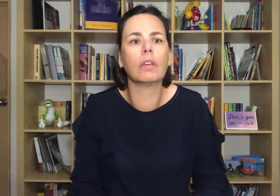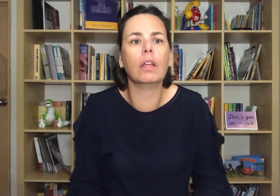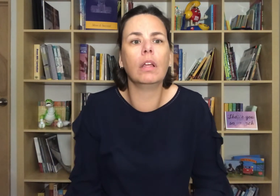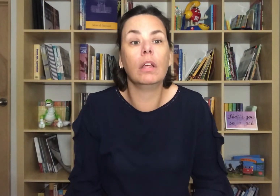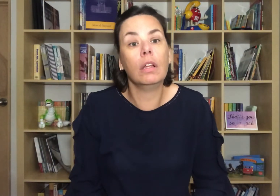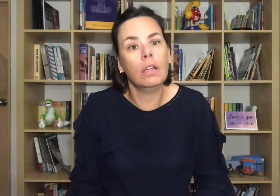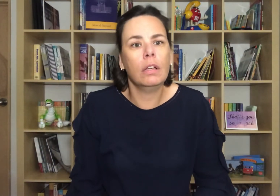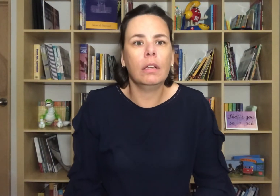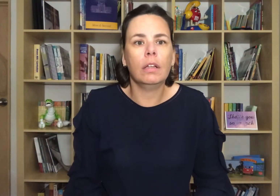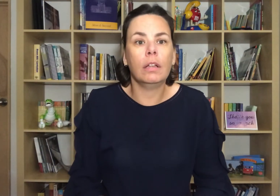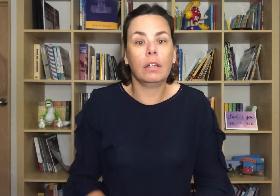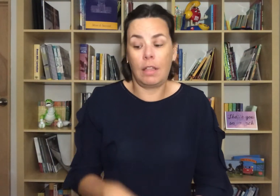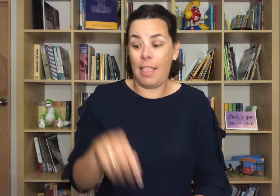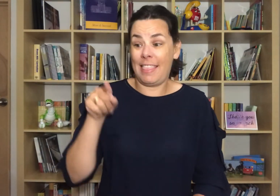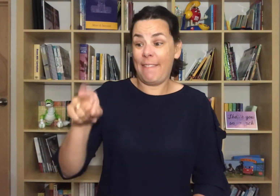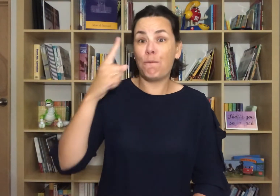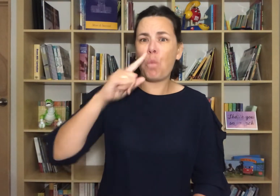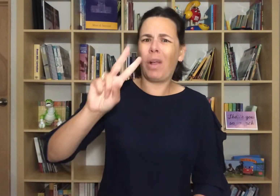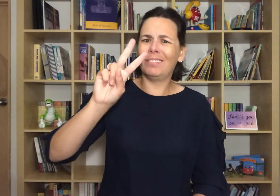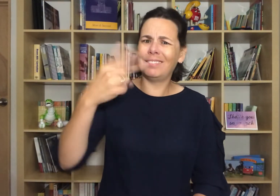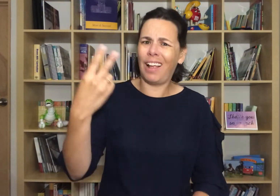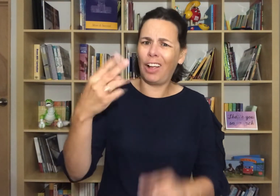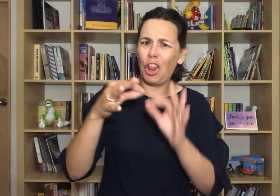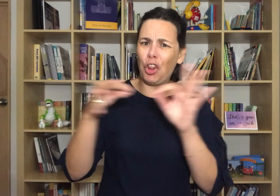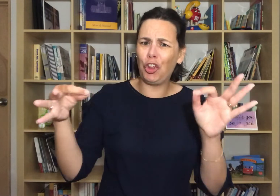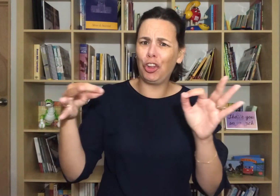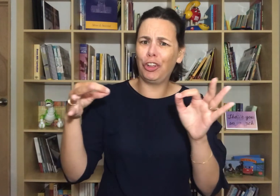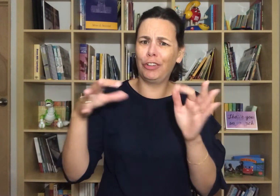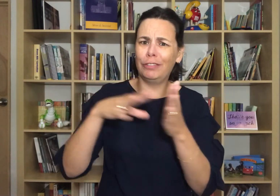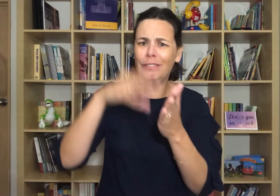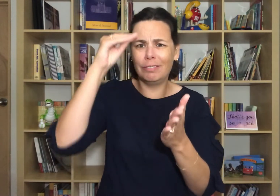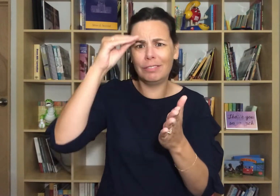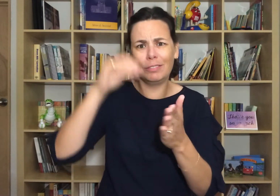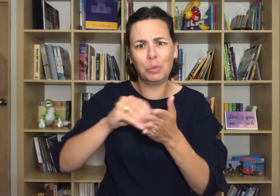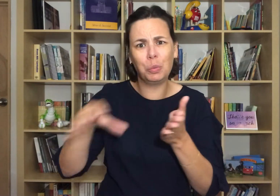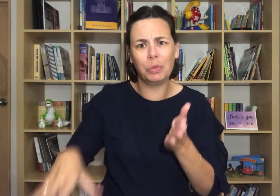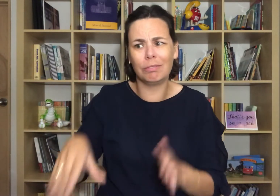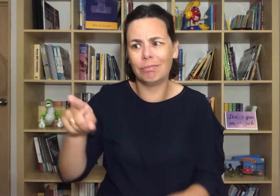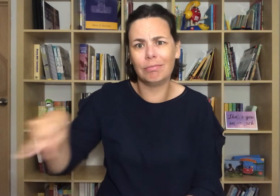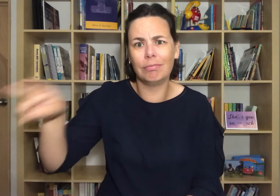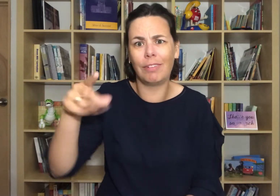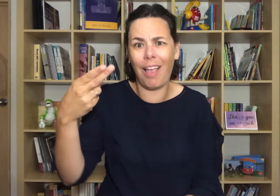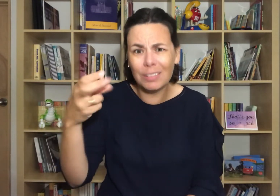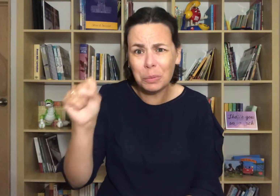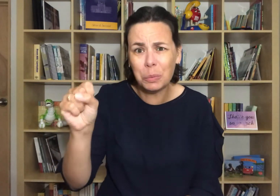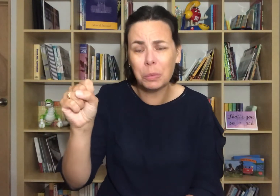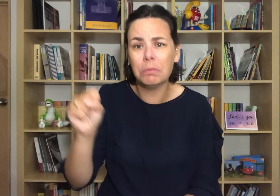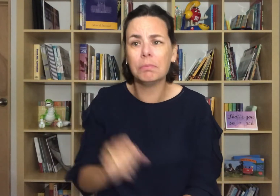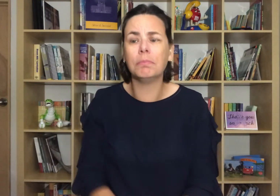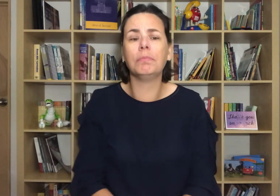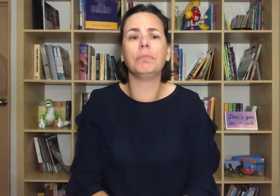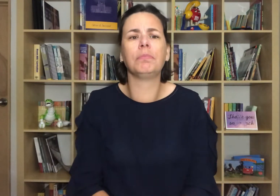for second language learners in high school.